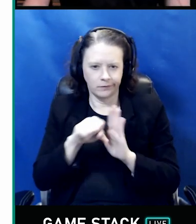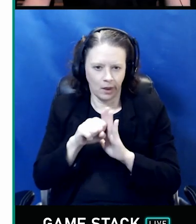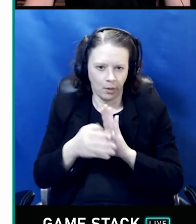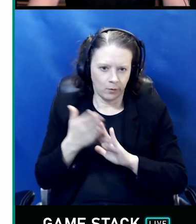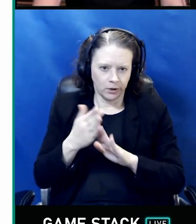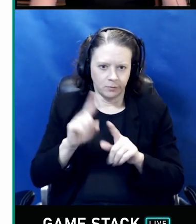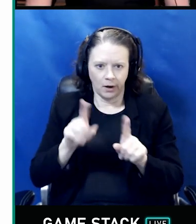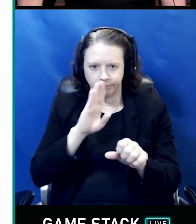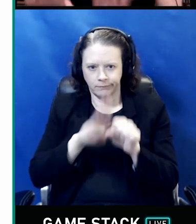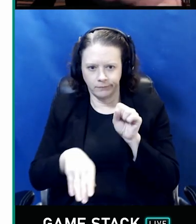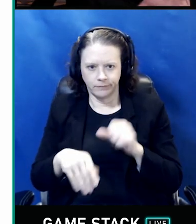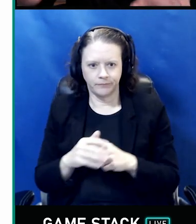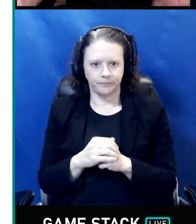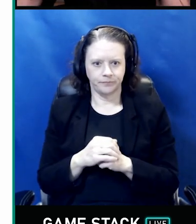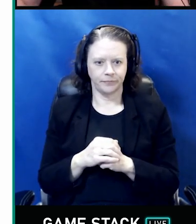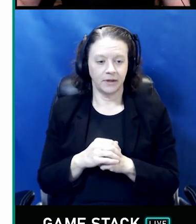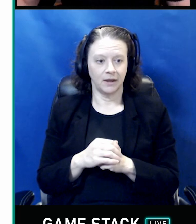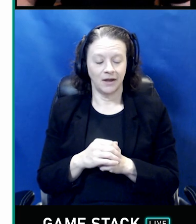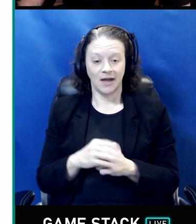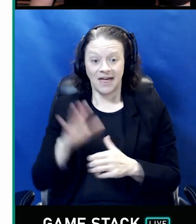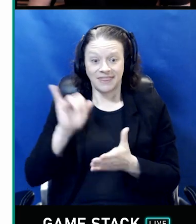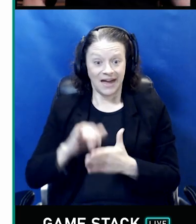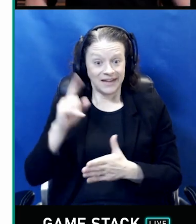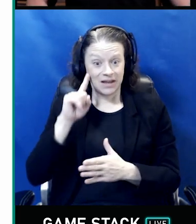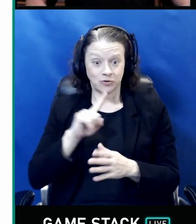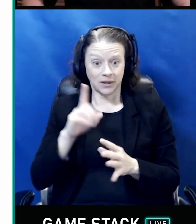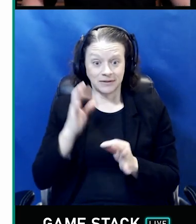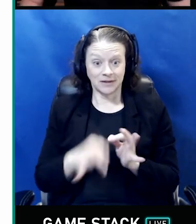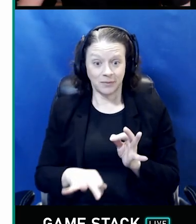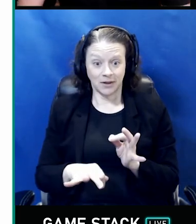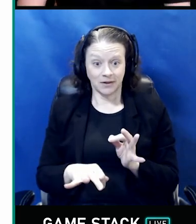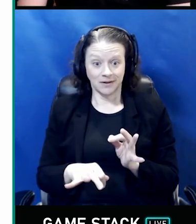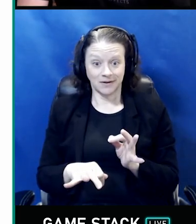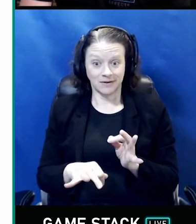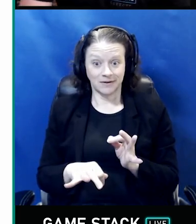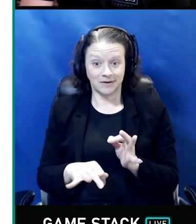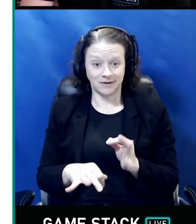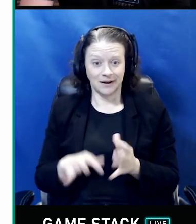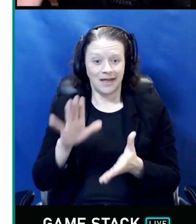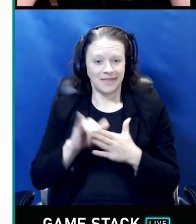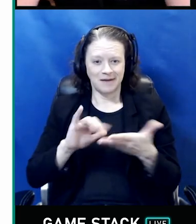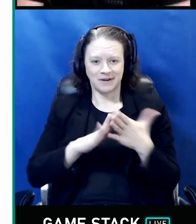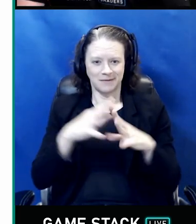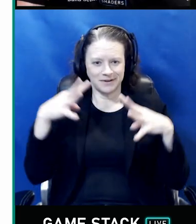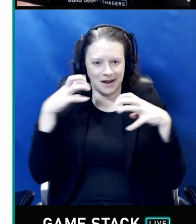So that sounds really simple. It gets complicated when you ask yourself, "Wait a minute, what's a quad?"